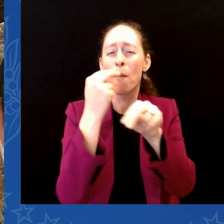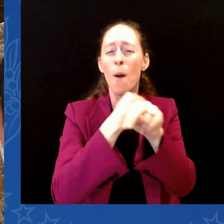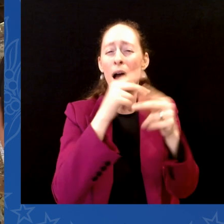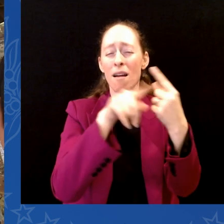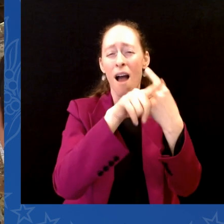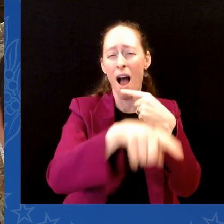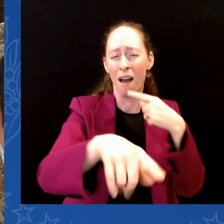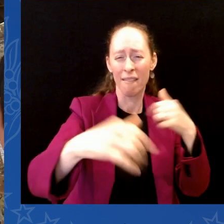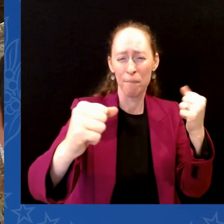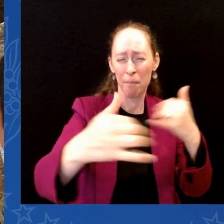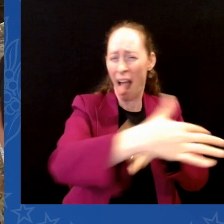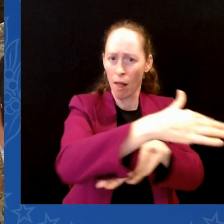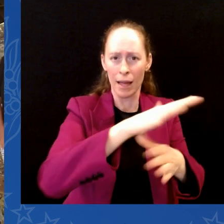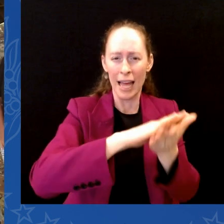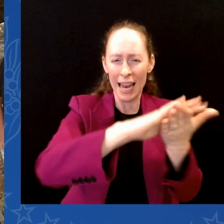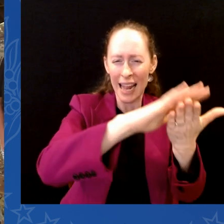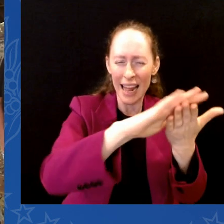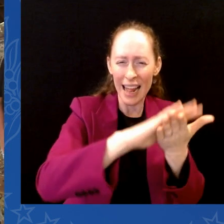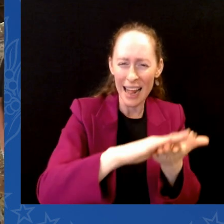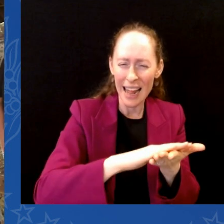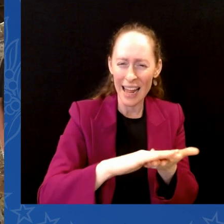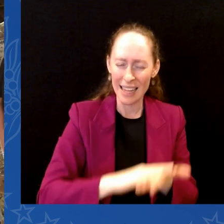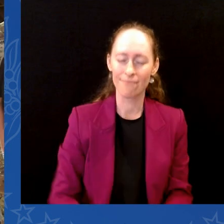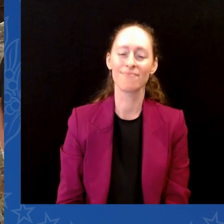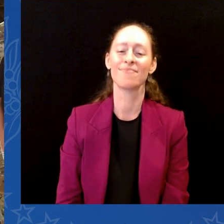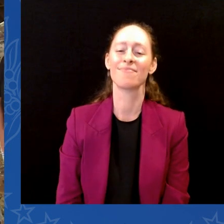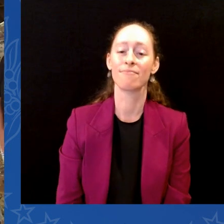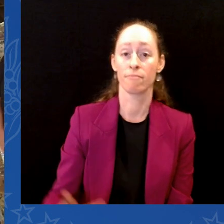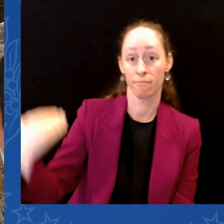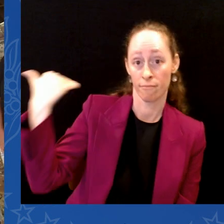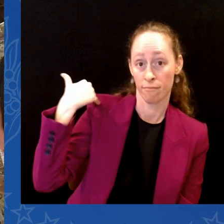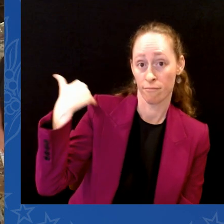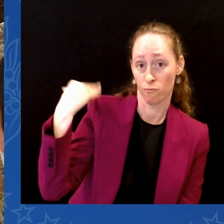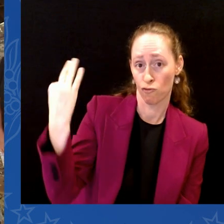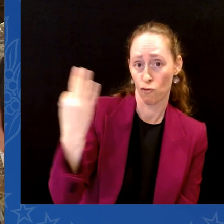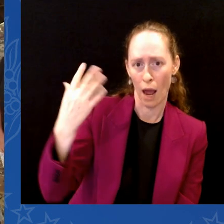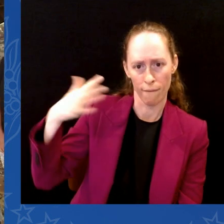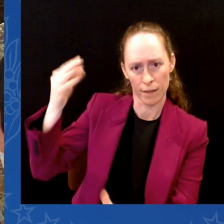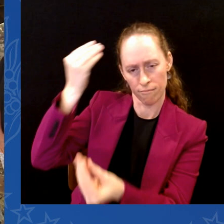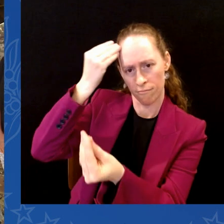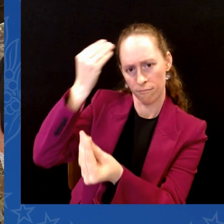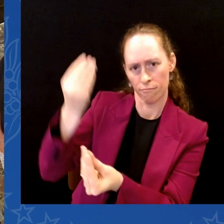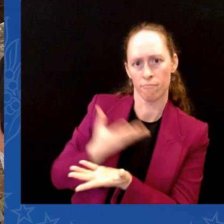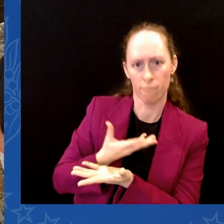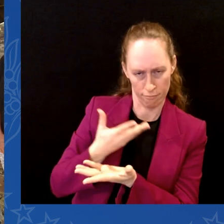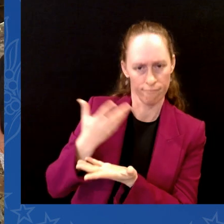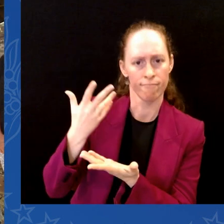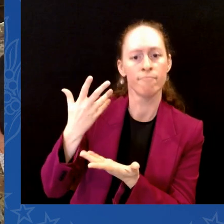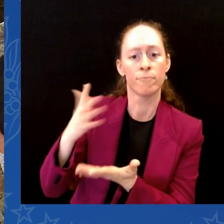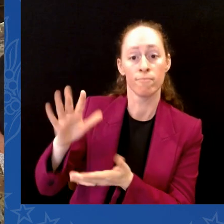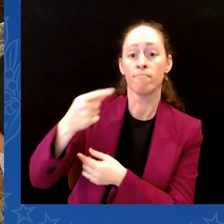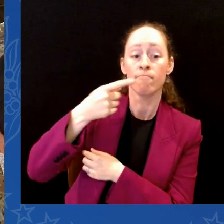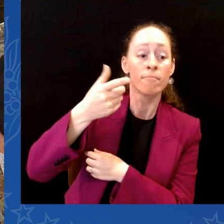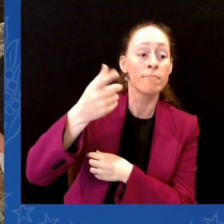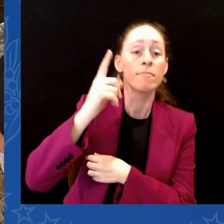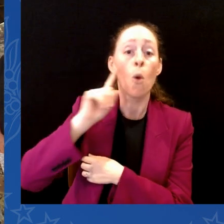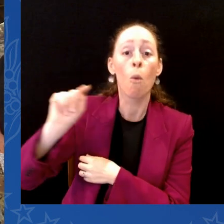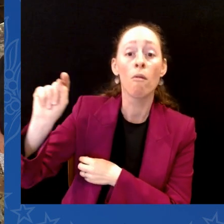And what they said was, we just need to get back and forth from the island. Is there is there something we can do to either do ferry service or the bridge?